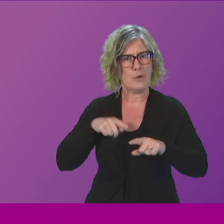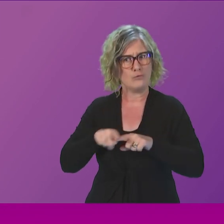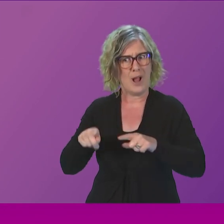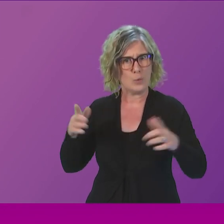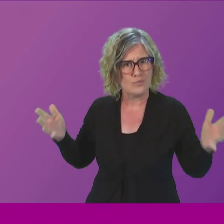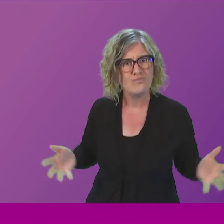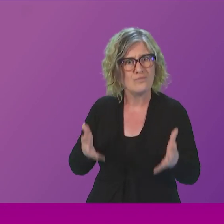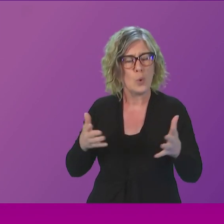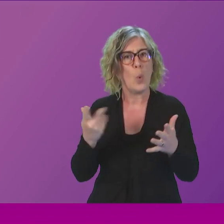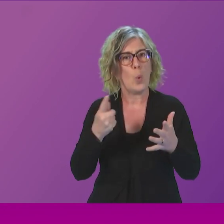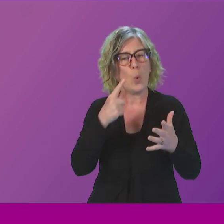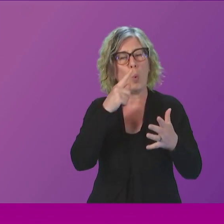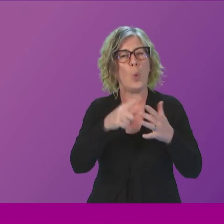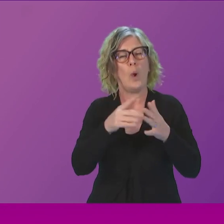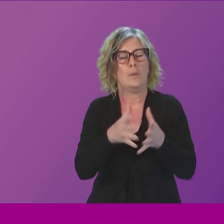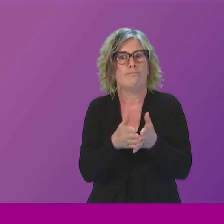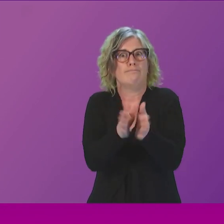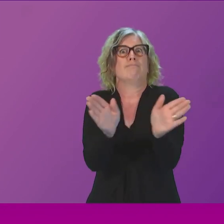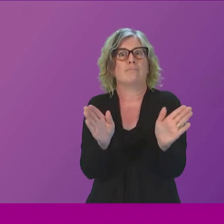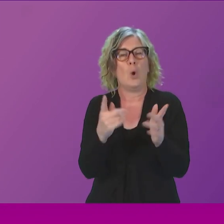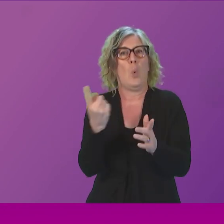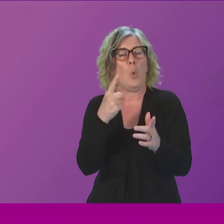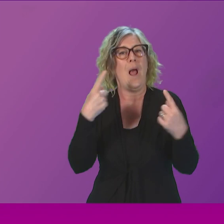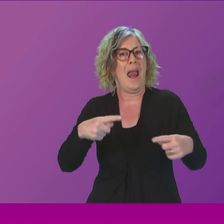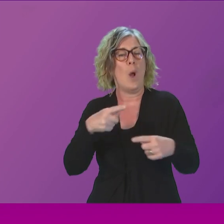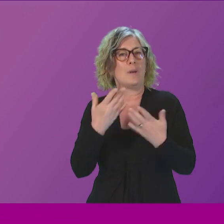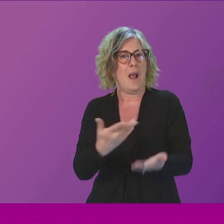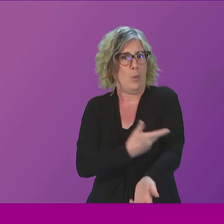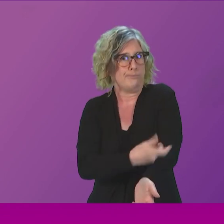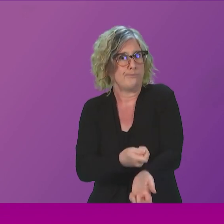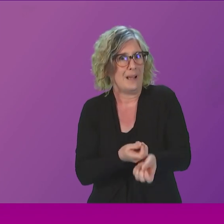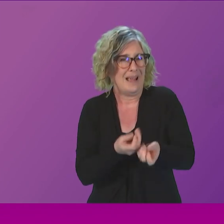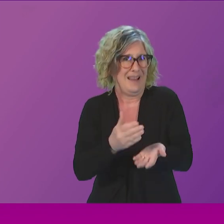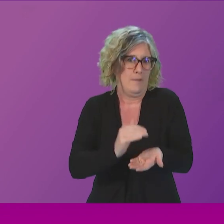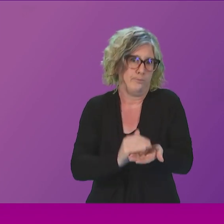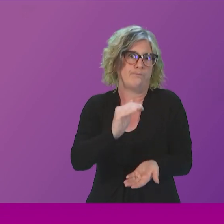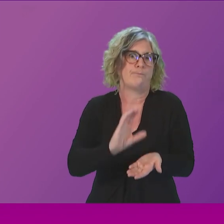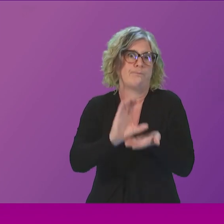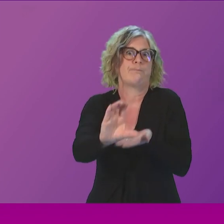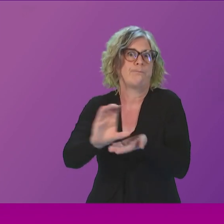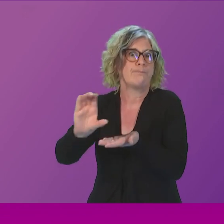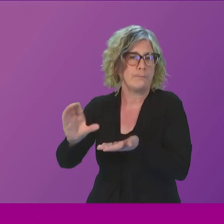those who can give blood—something that I, personally, am very proud of and that we should all be proud of, as a Parliament and as a country.